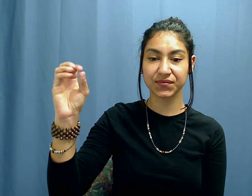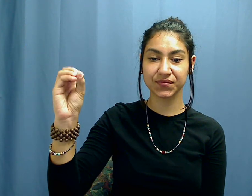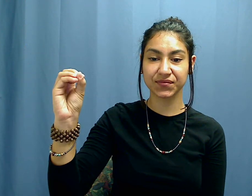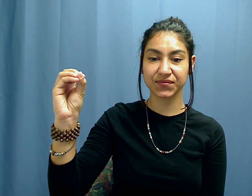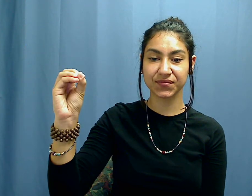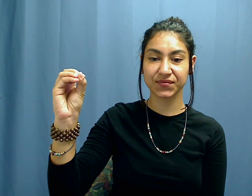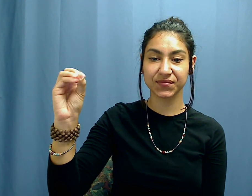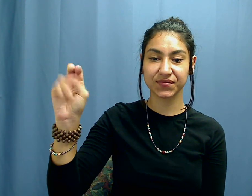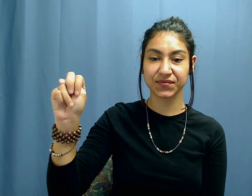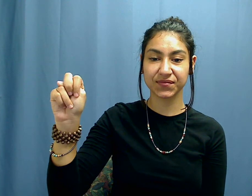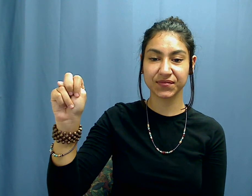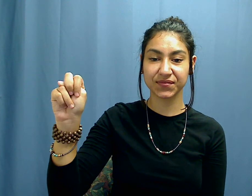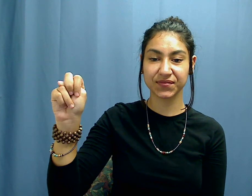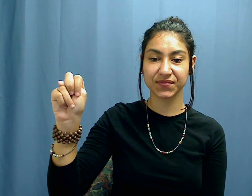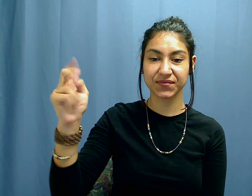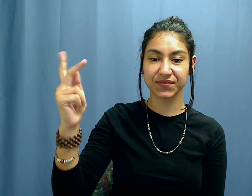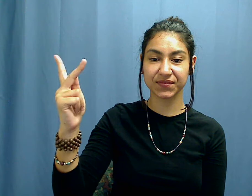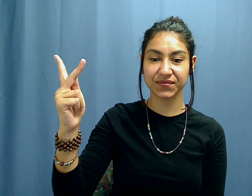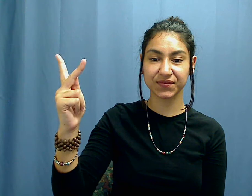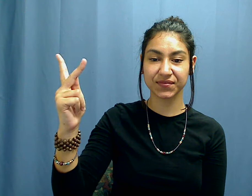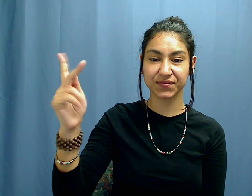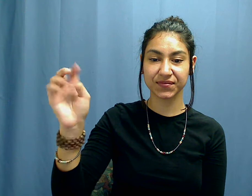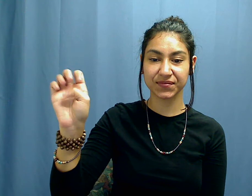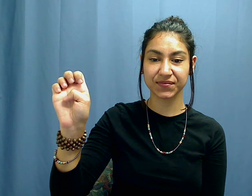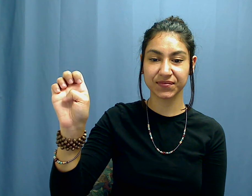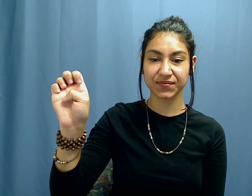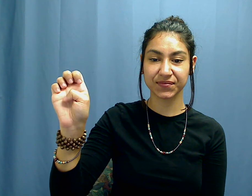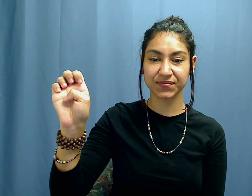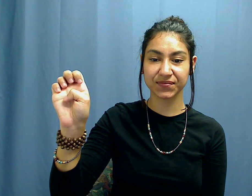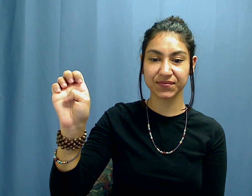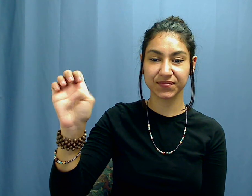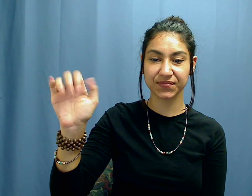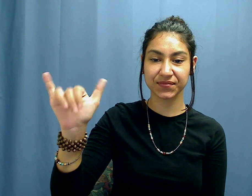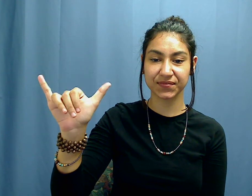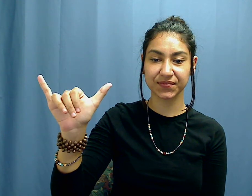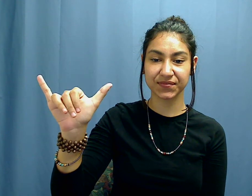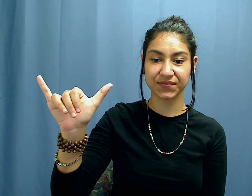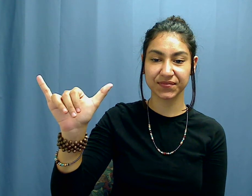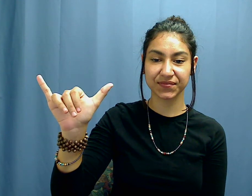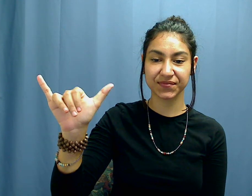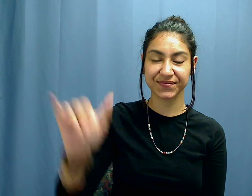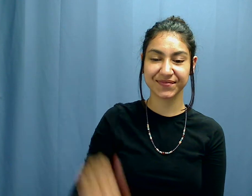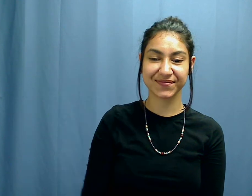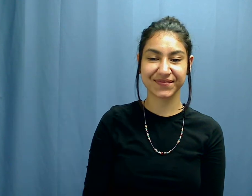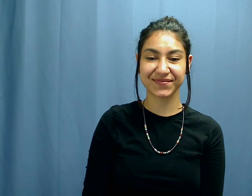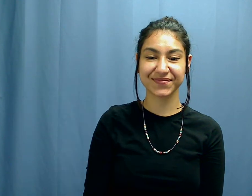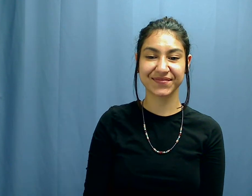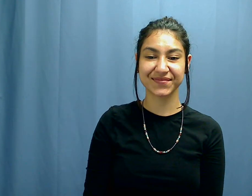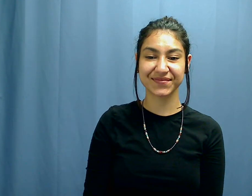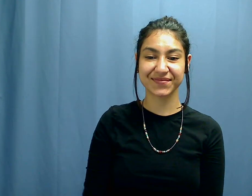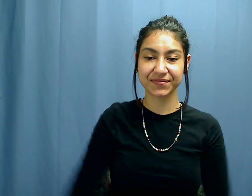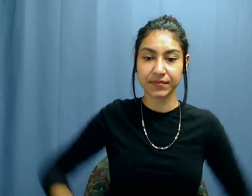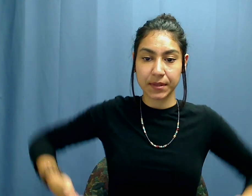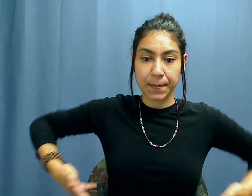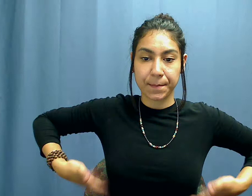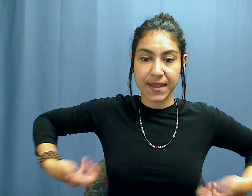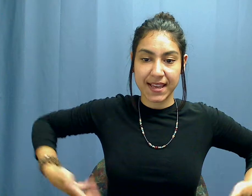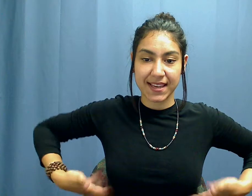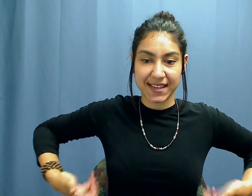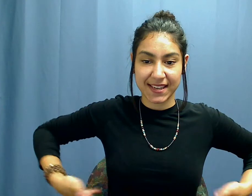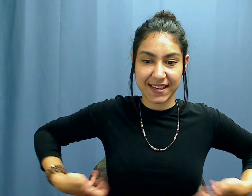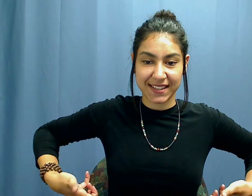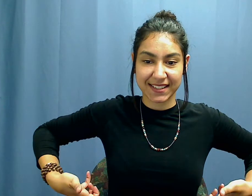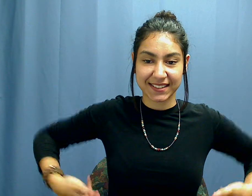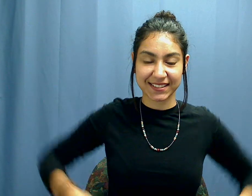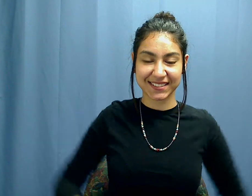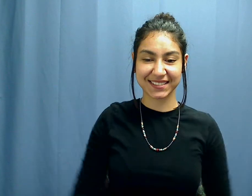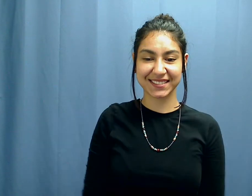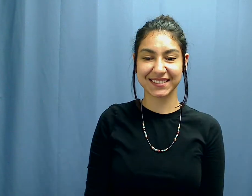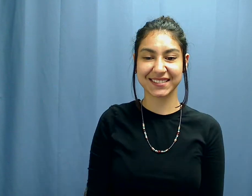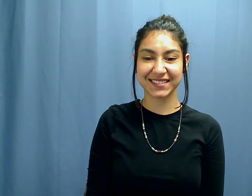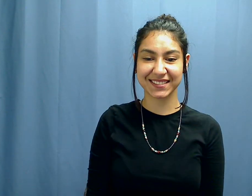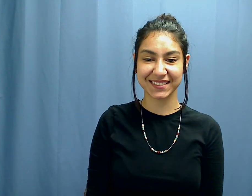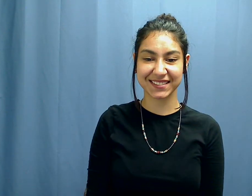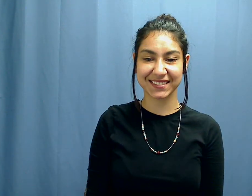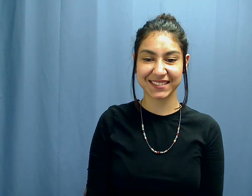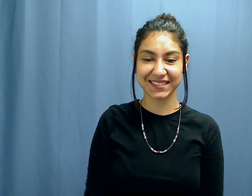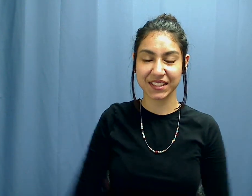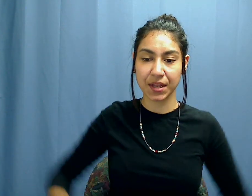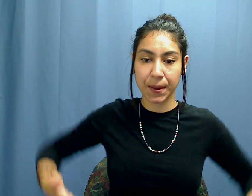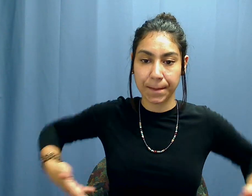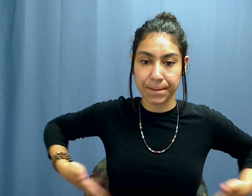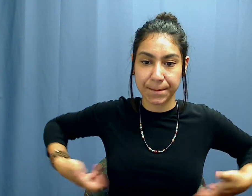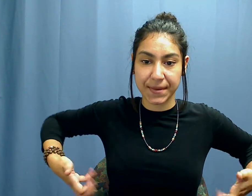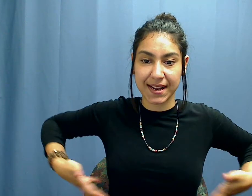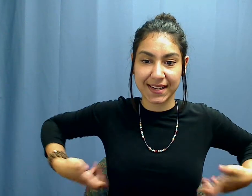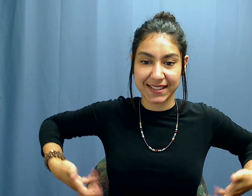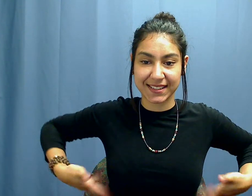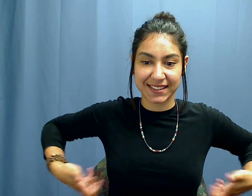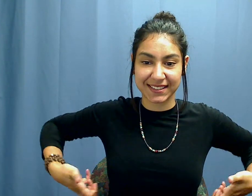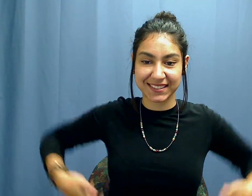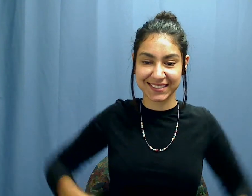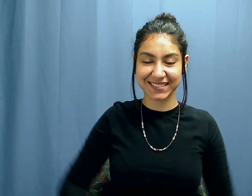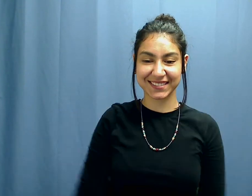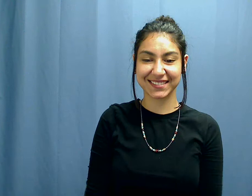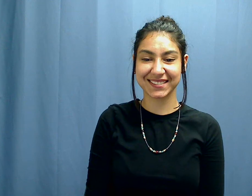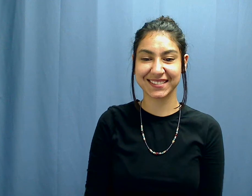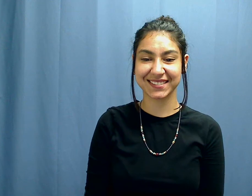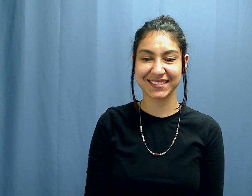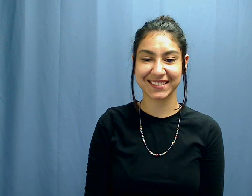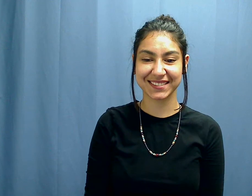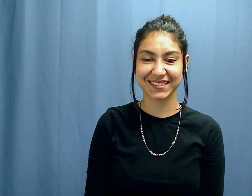Monkey